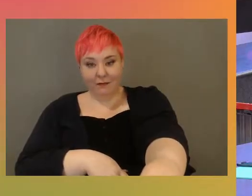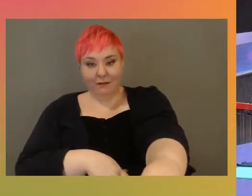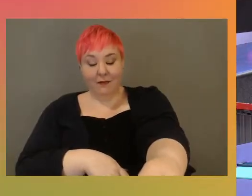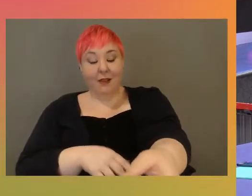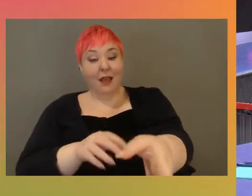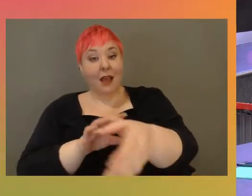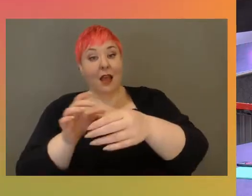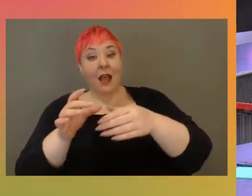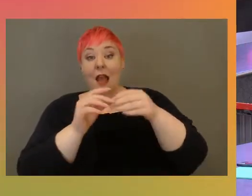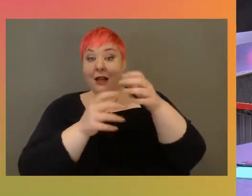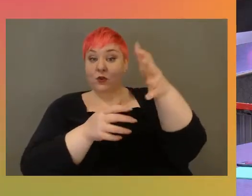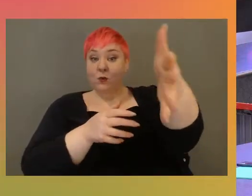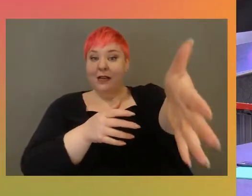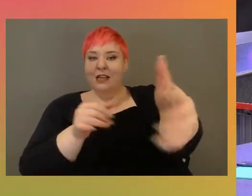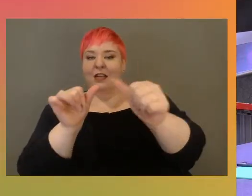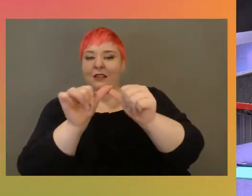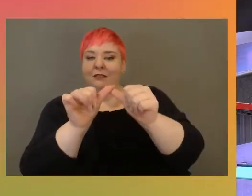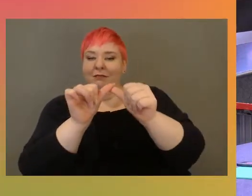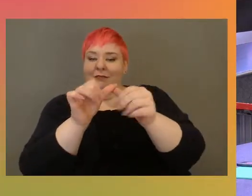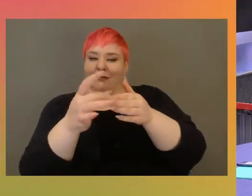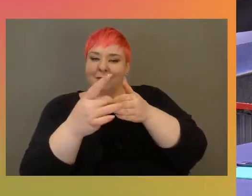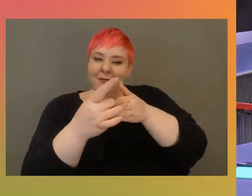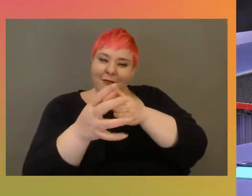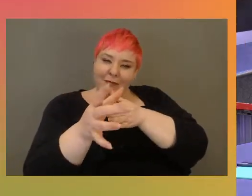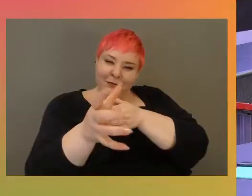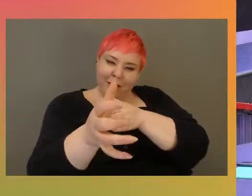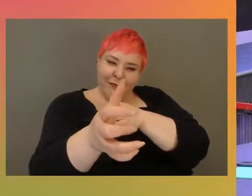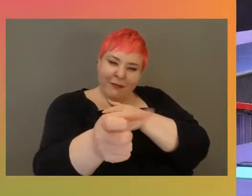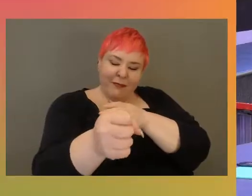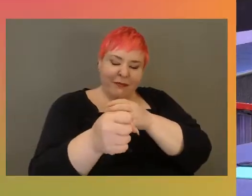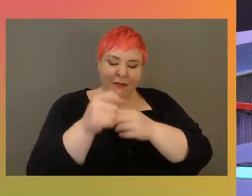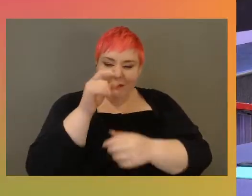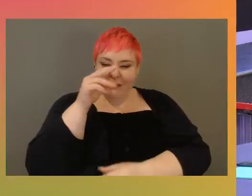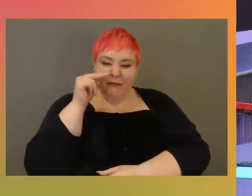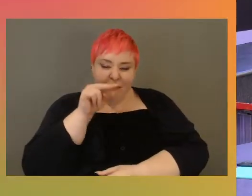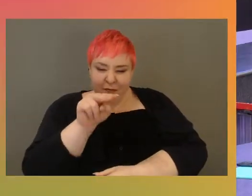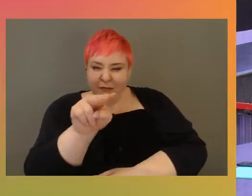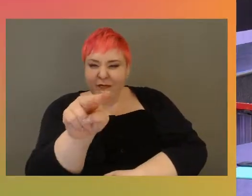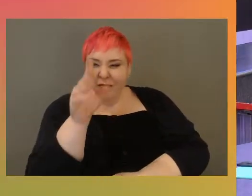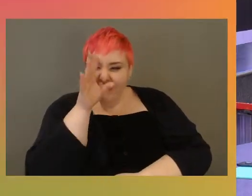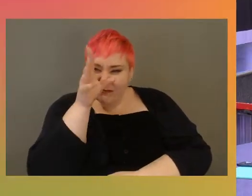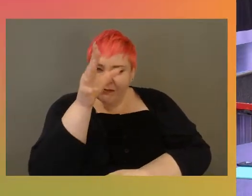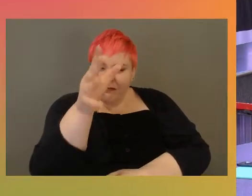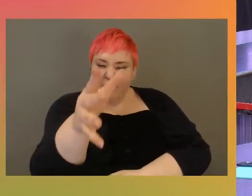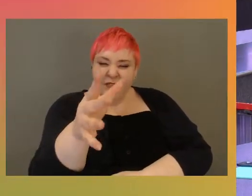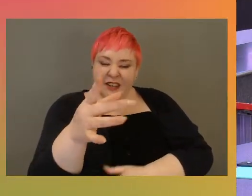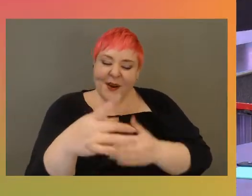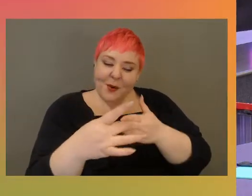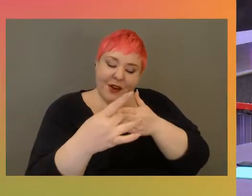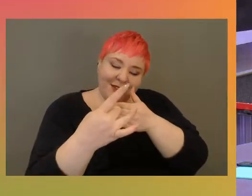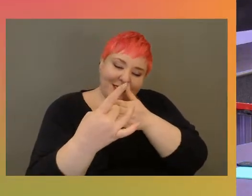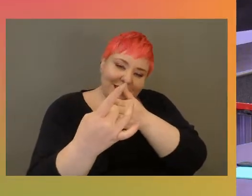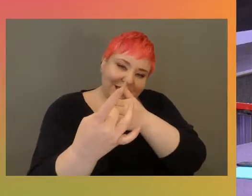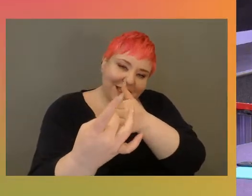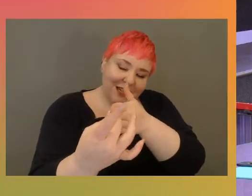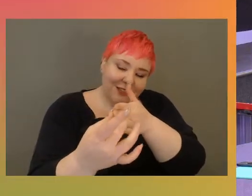YOUR LEFT ARM.